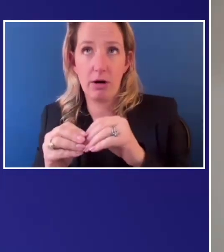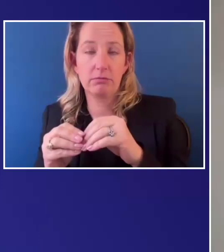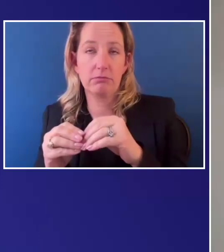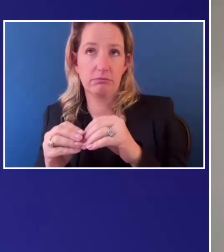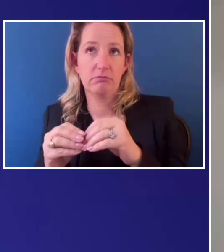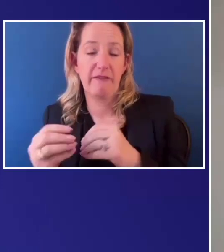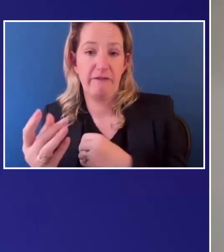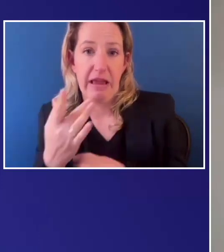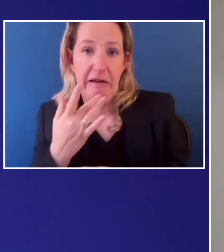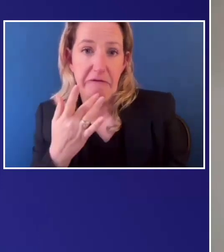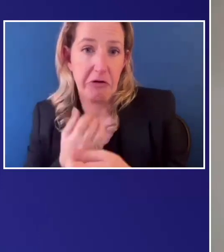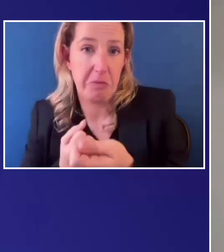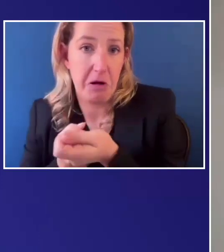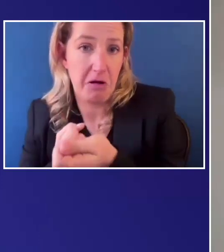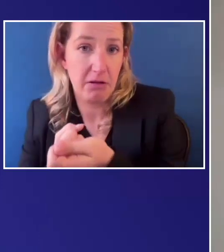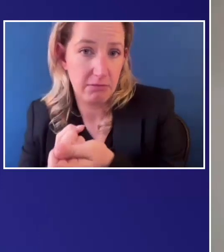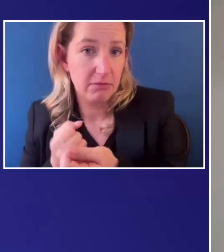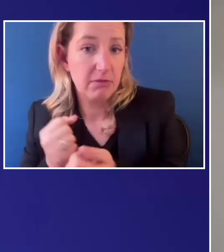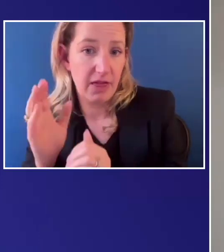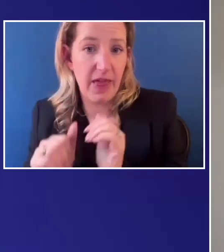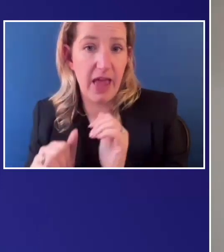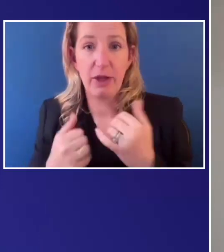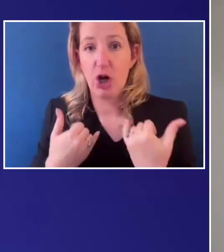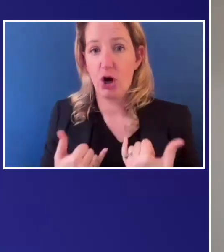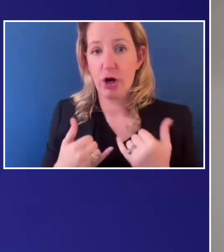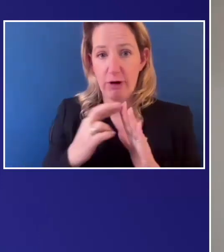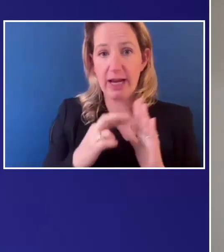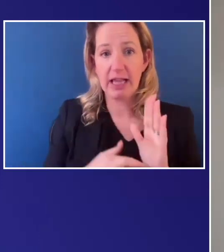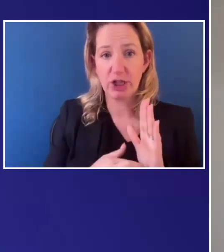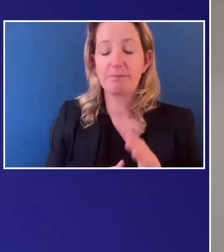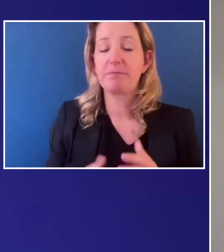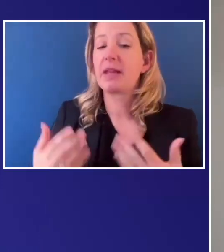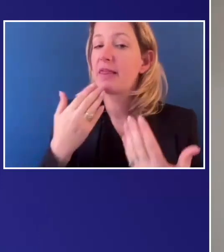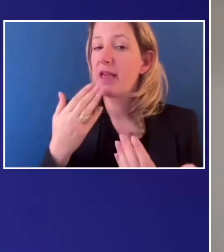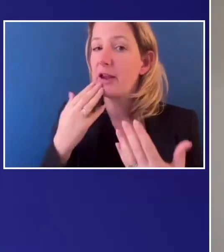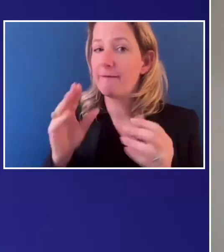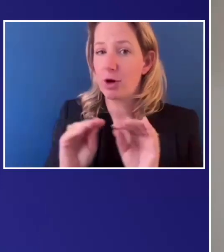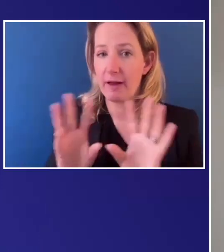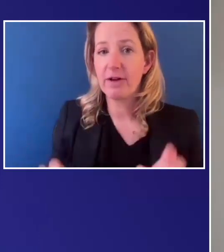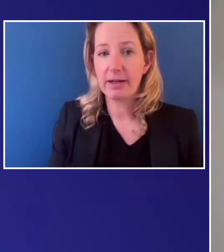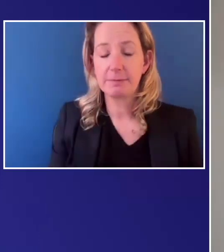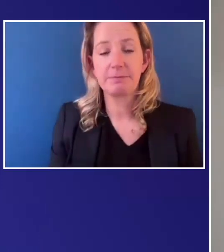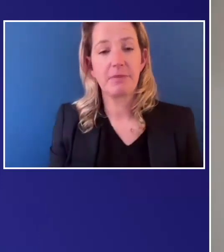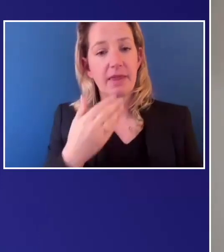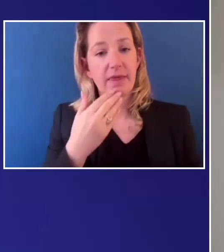the current regulations that are on the books. Thanks for clarifying. Thank you. Randy?